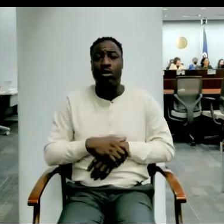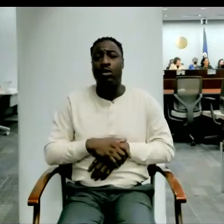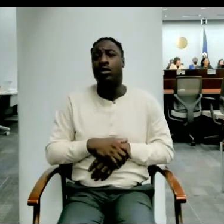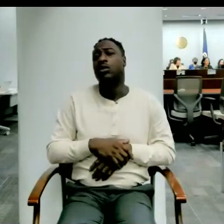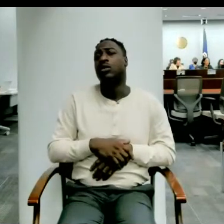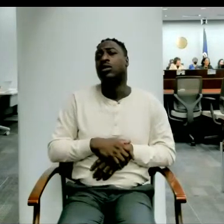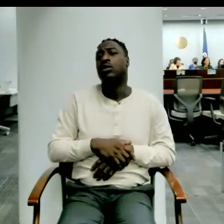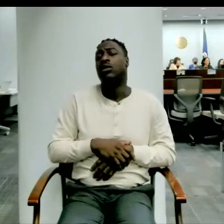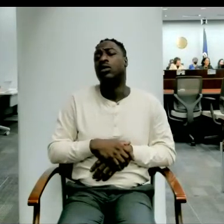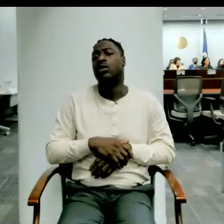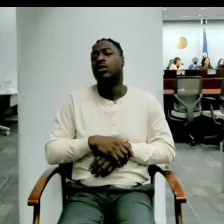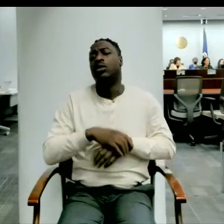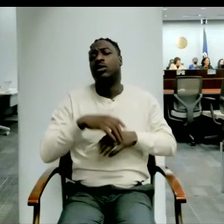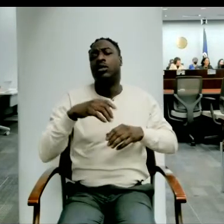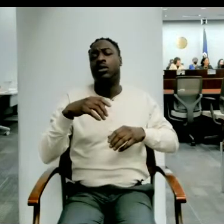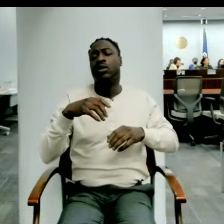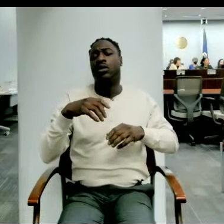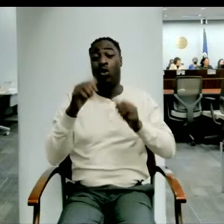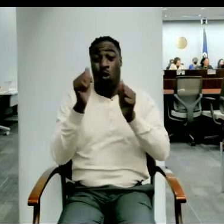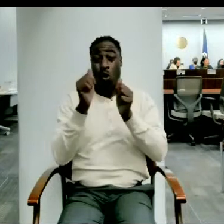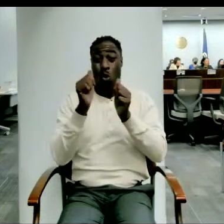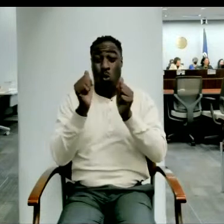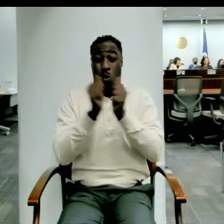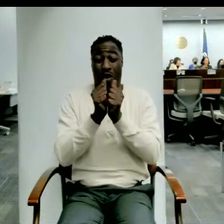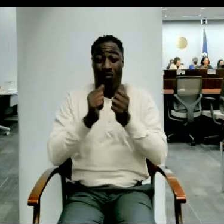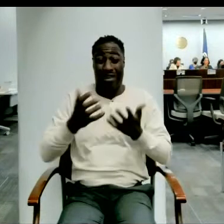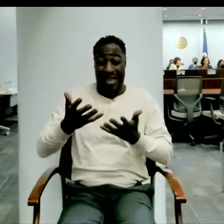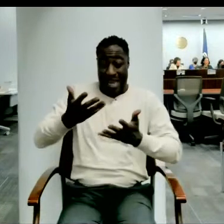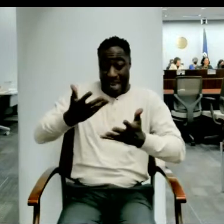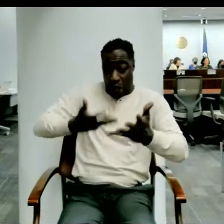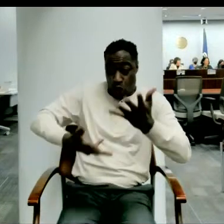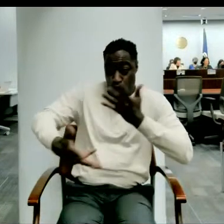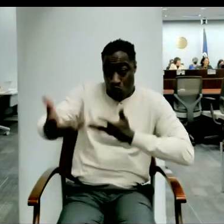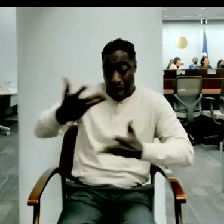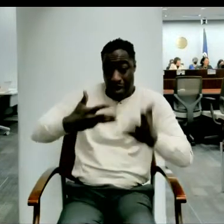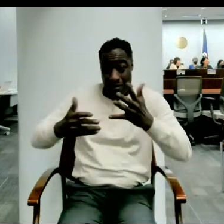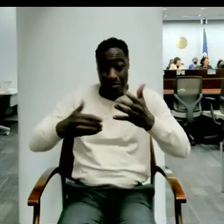with respect to the interactive process when you are in A icon text.